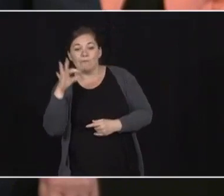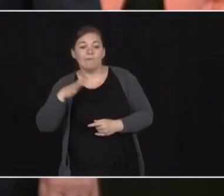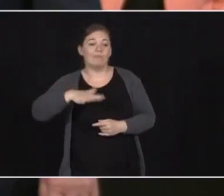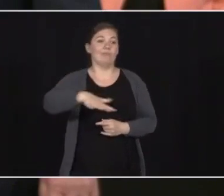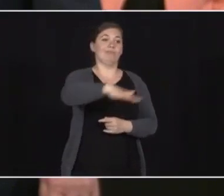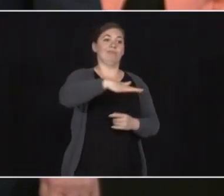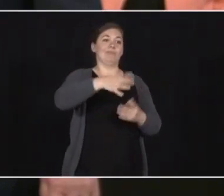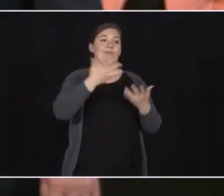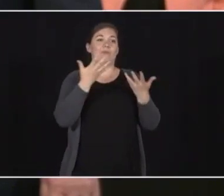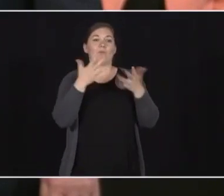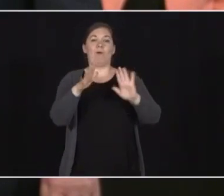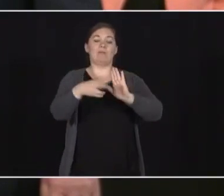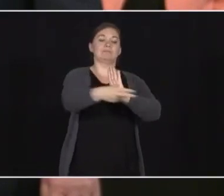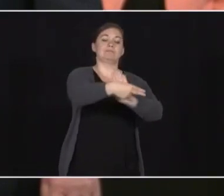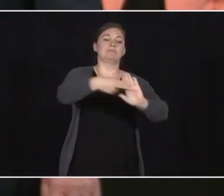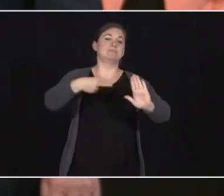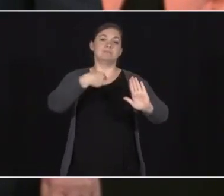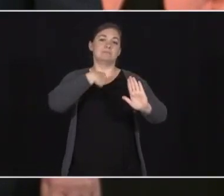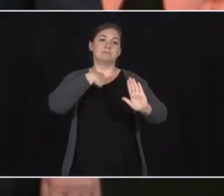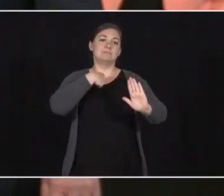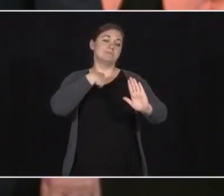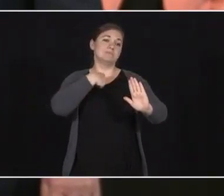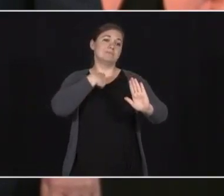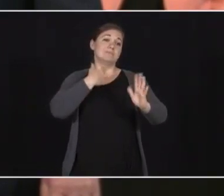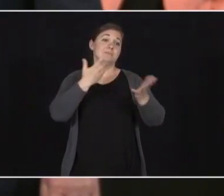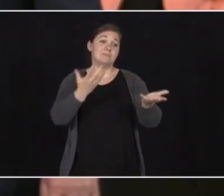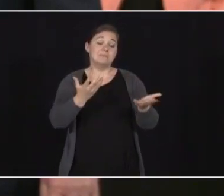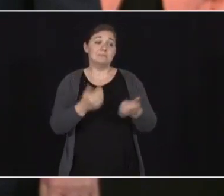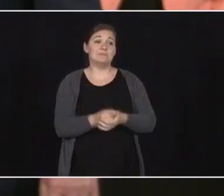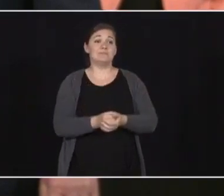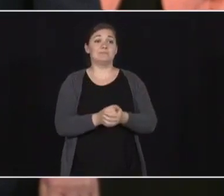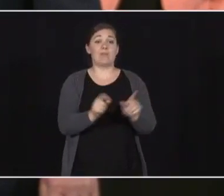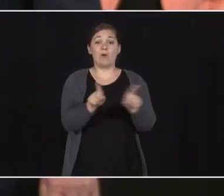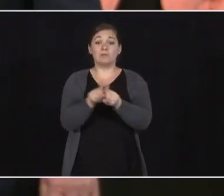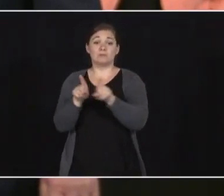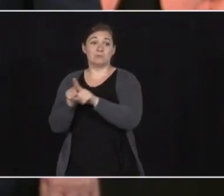In additional ways it could be difficult for businesses that would come back.